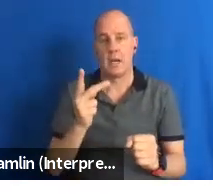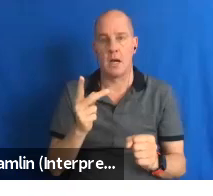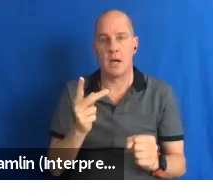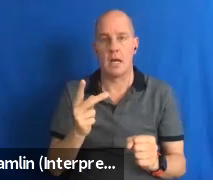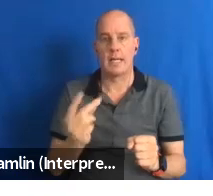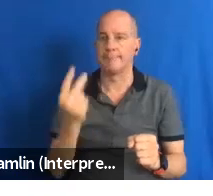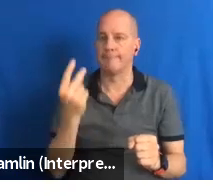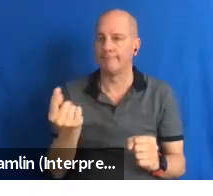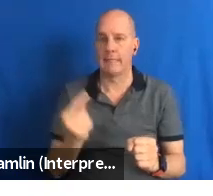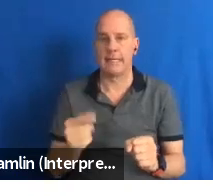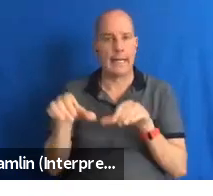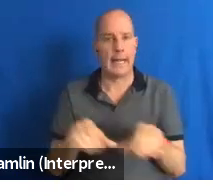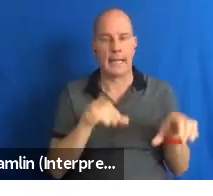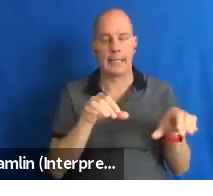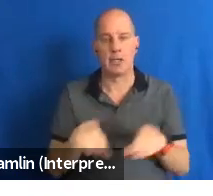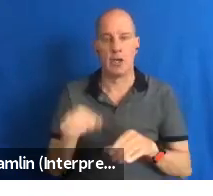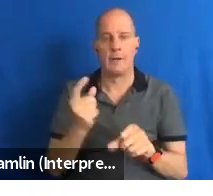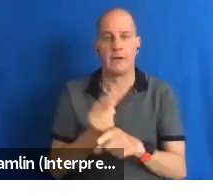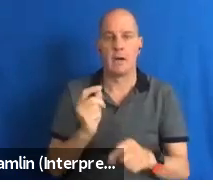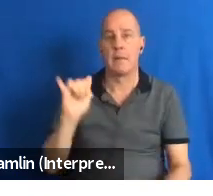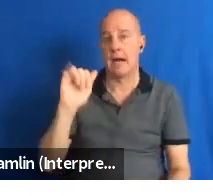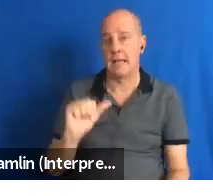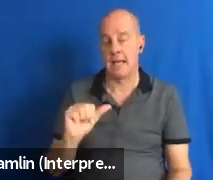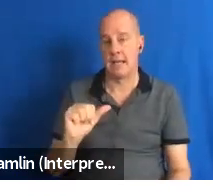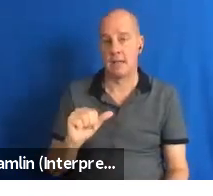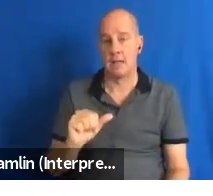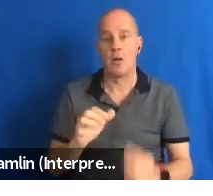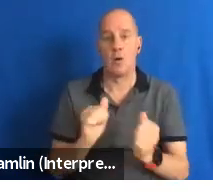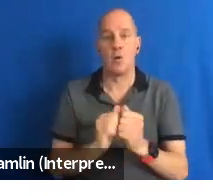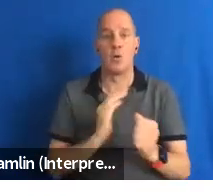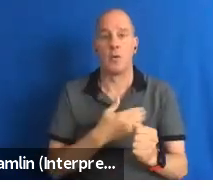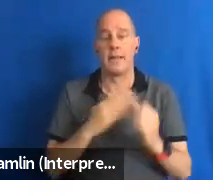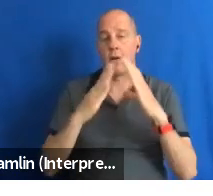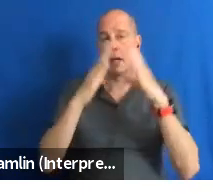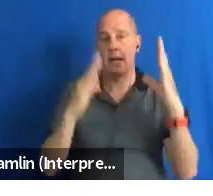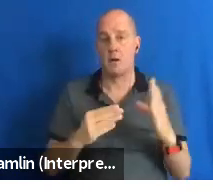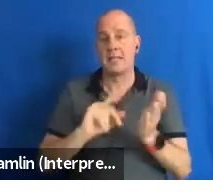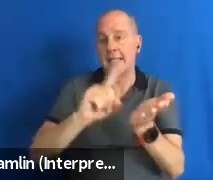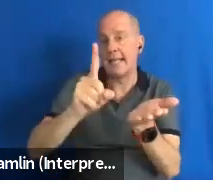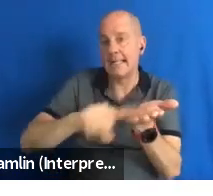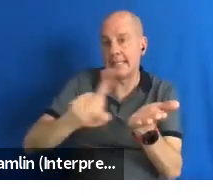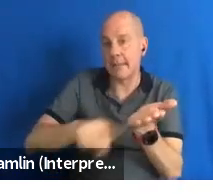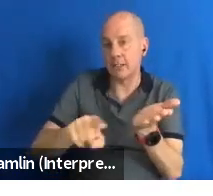action on the part of individual assistance is our housing inspection. For instance, we had a number